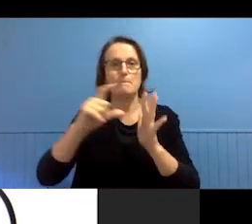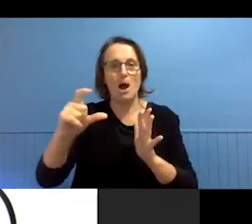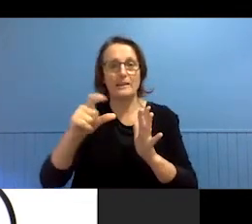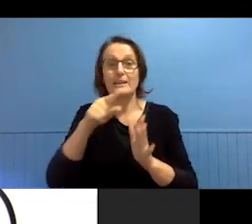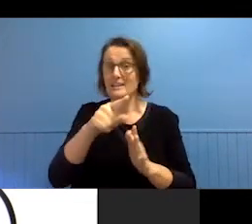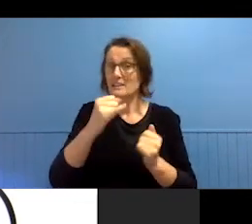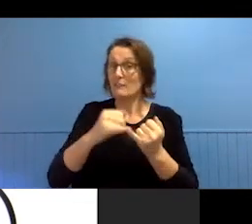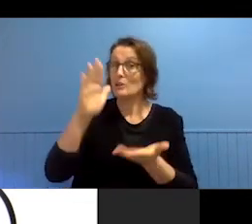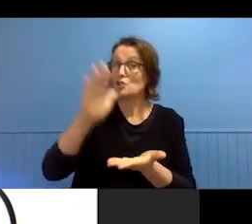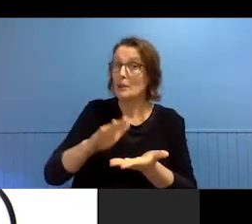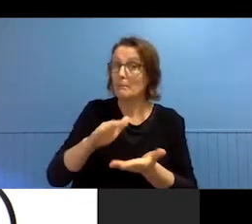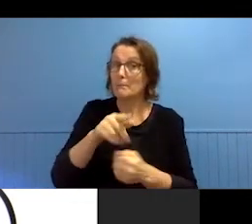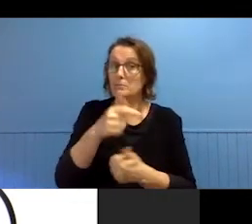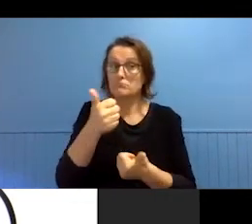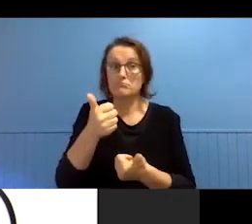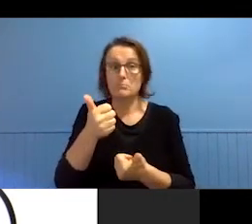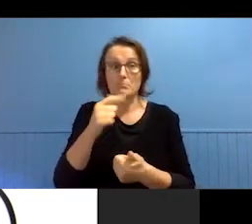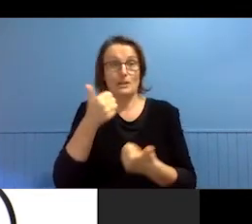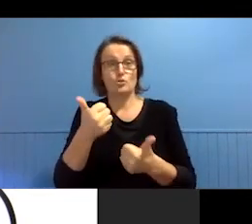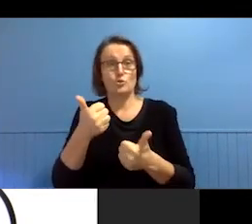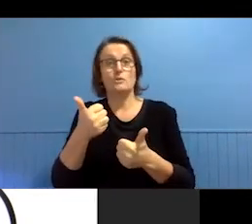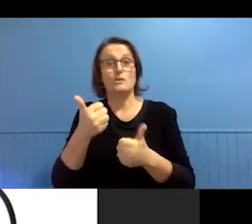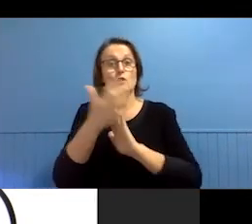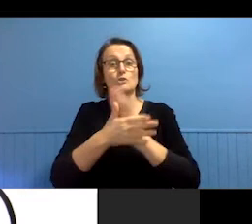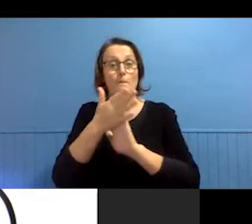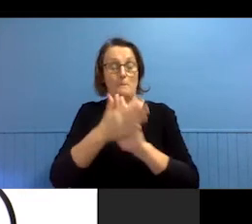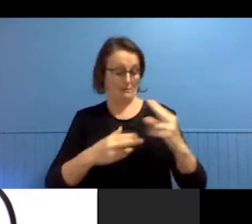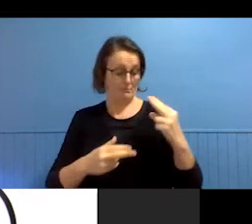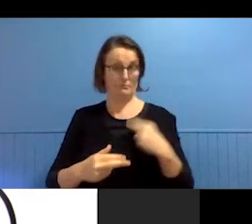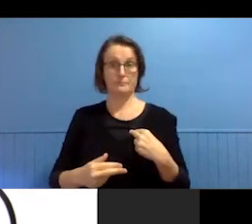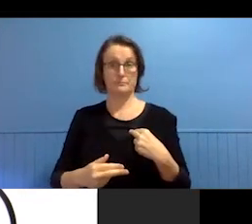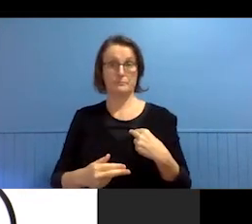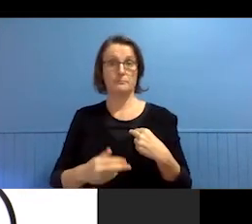It allows you to clip the mobile phone on to your yourself and plugs